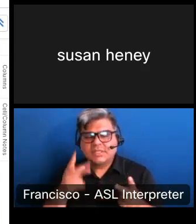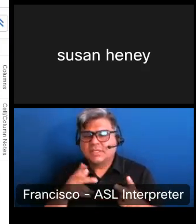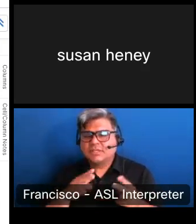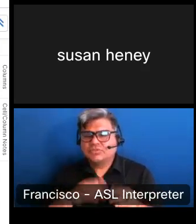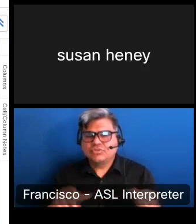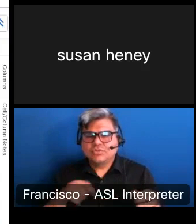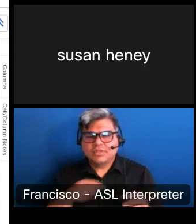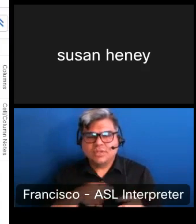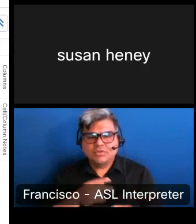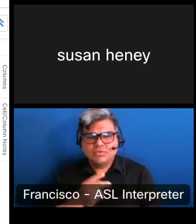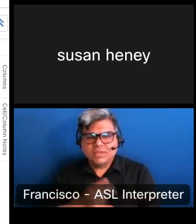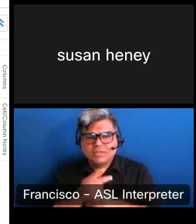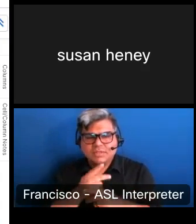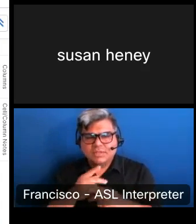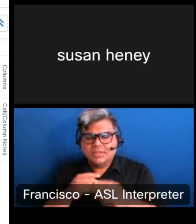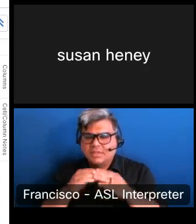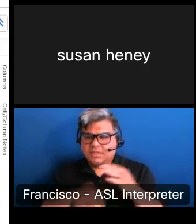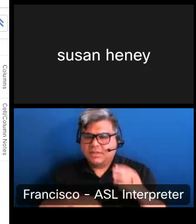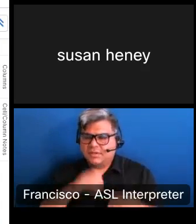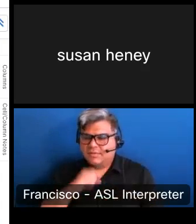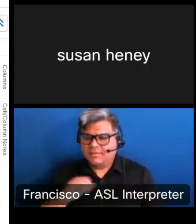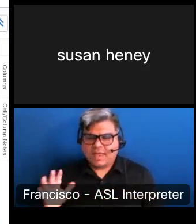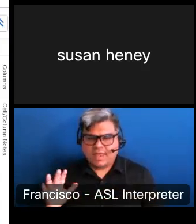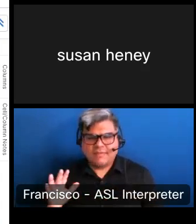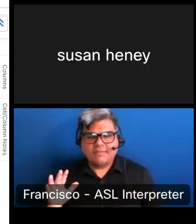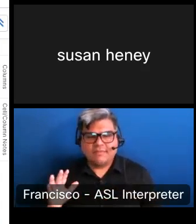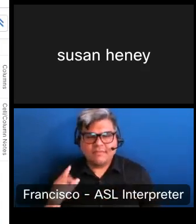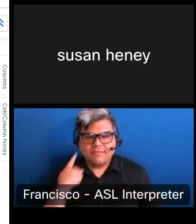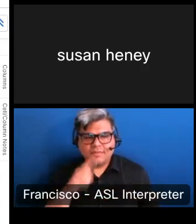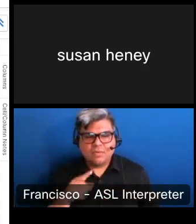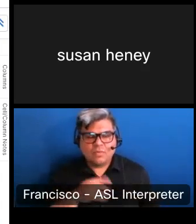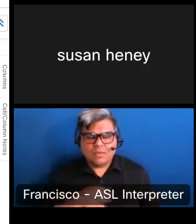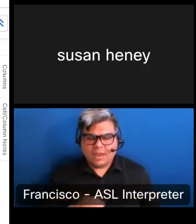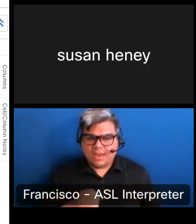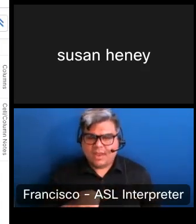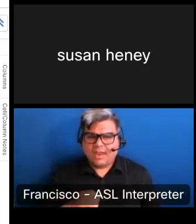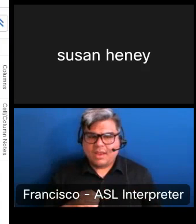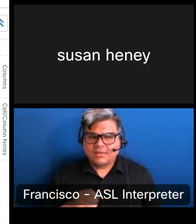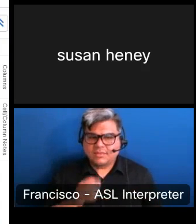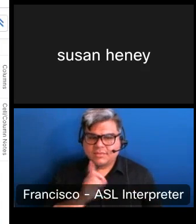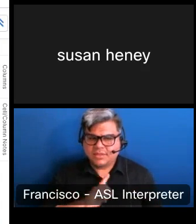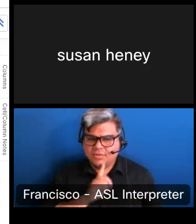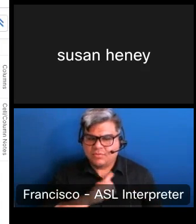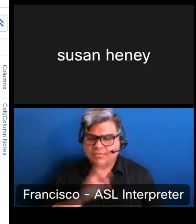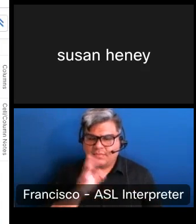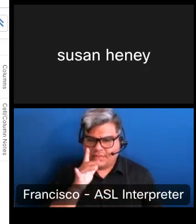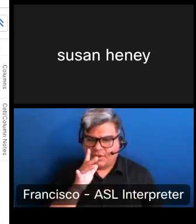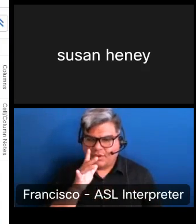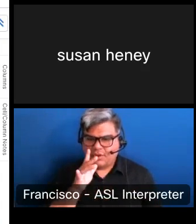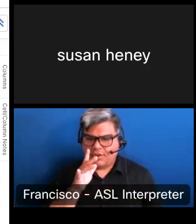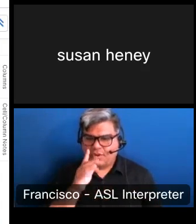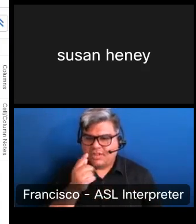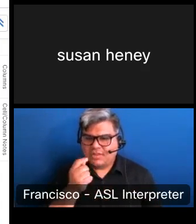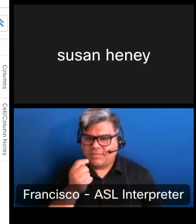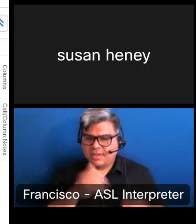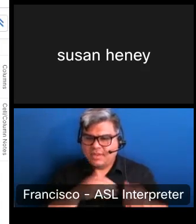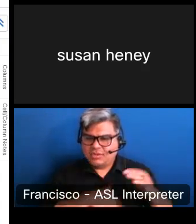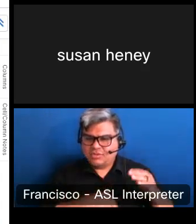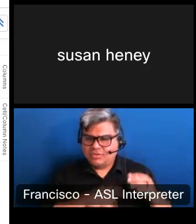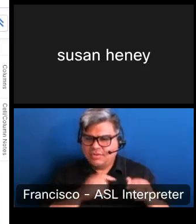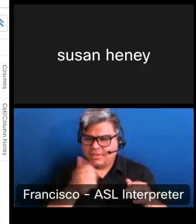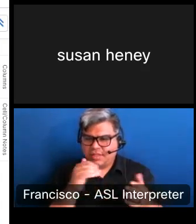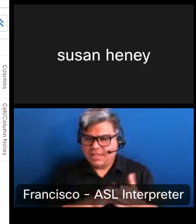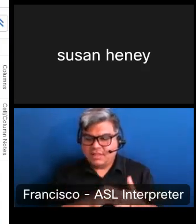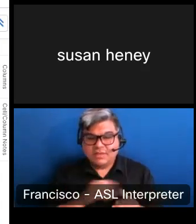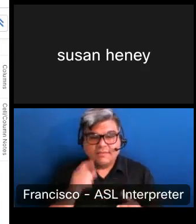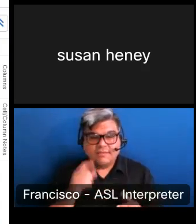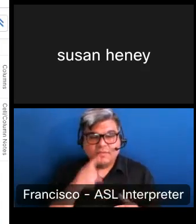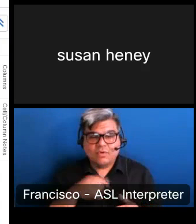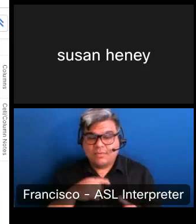years of years of age, for a White single mother, a little under 10,000, and for Black single moms,